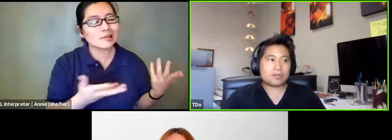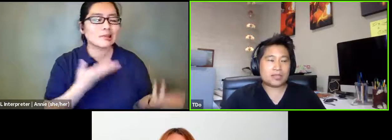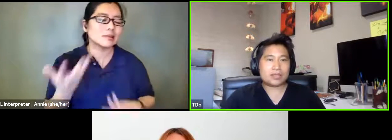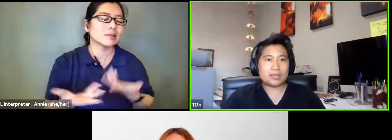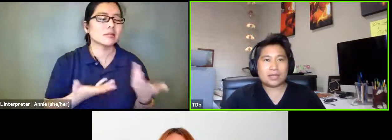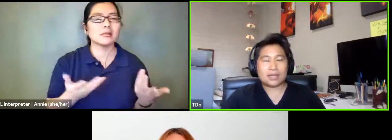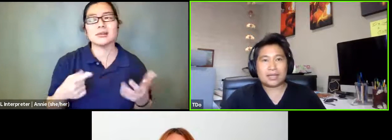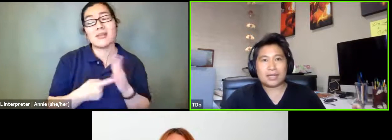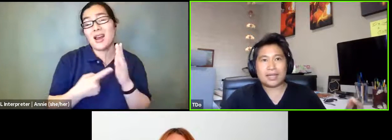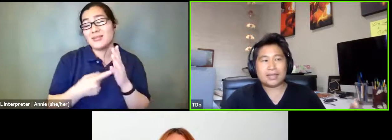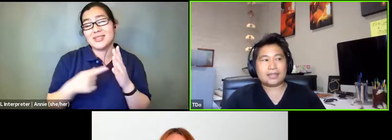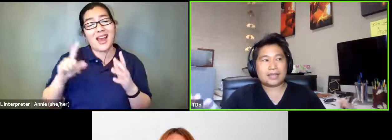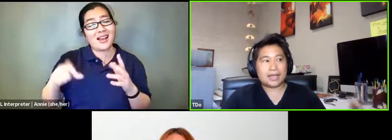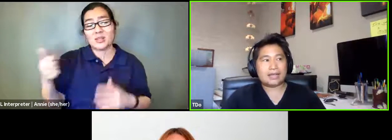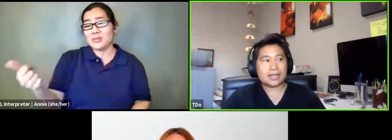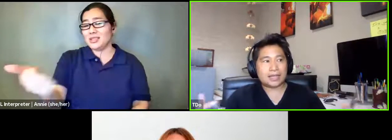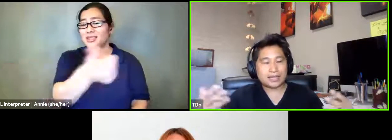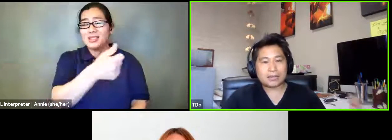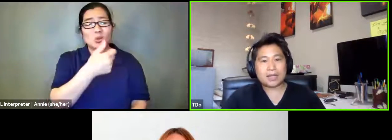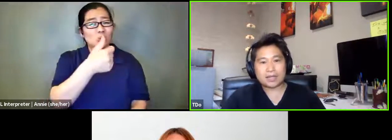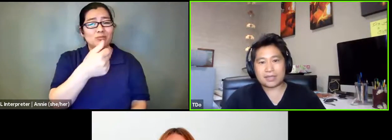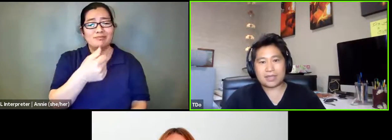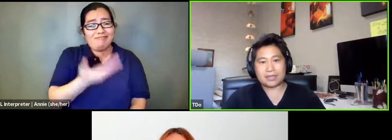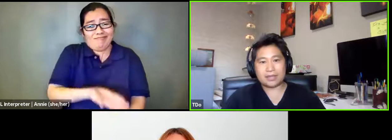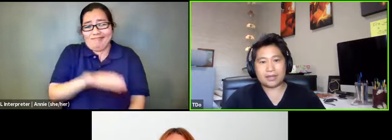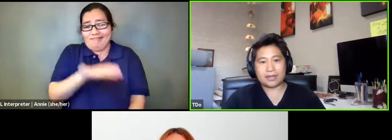as much as I hate to say it, sometimes that's necessary.